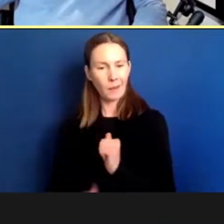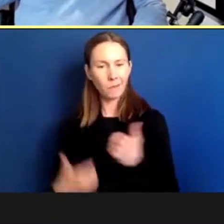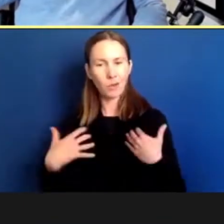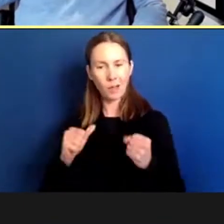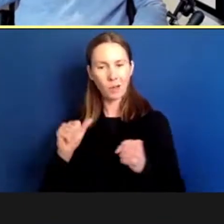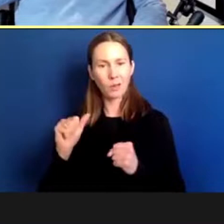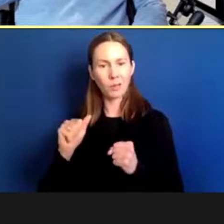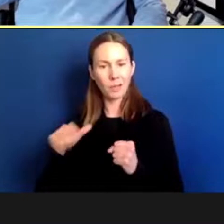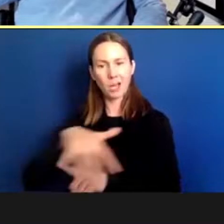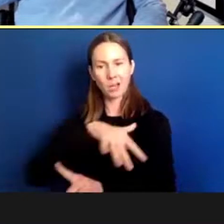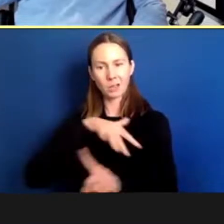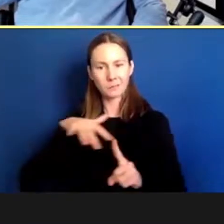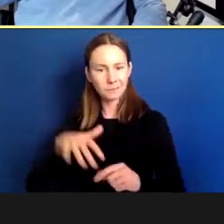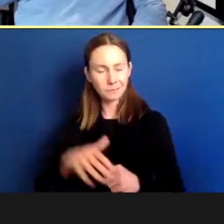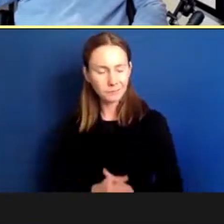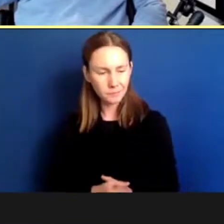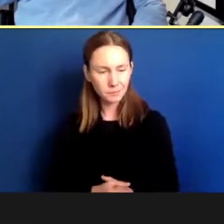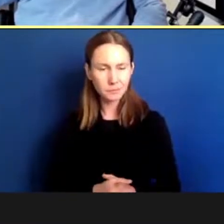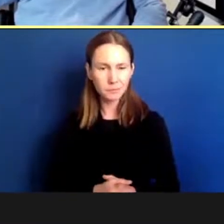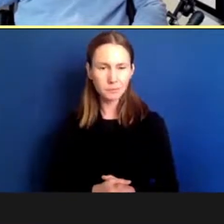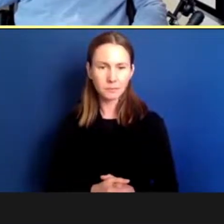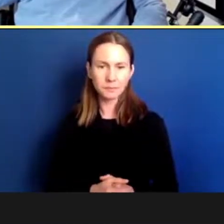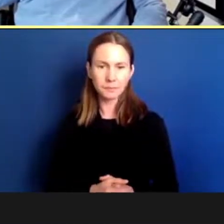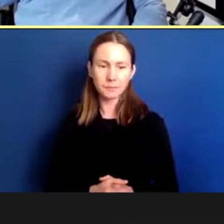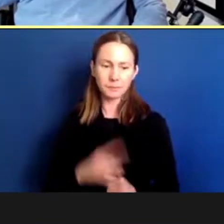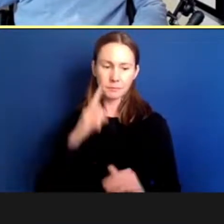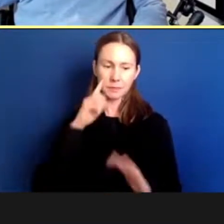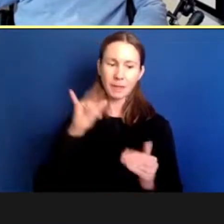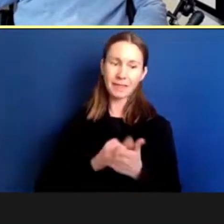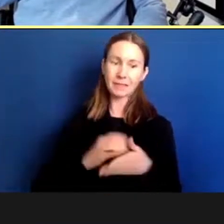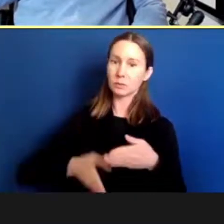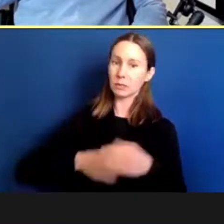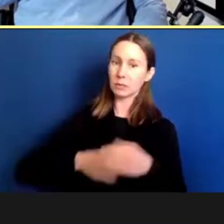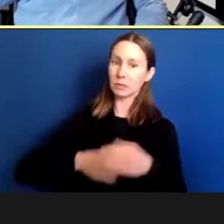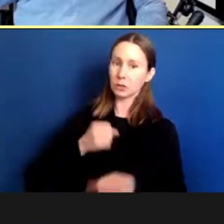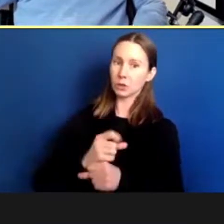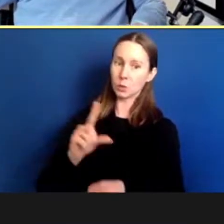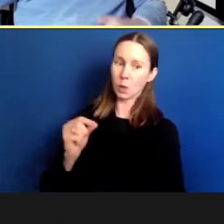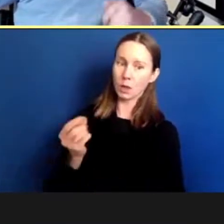While the mandate was for those standards to be completed in 2014, given the enormity of